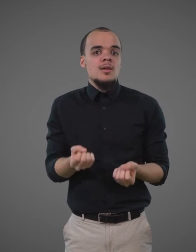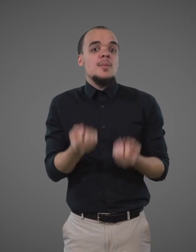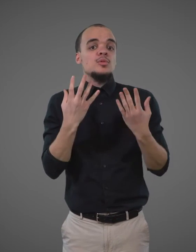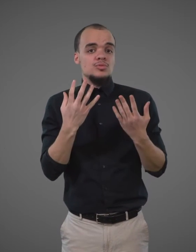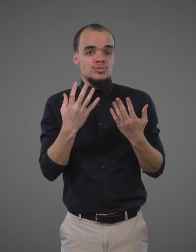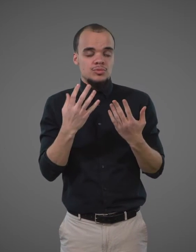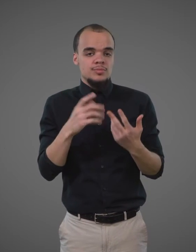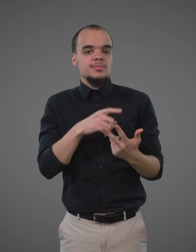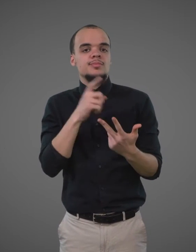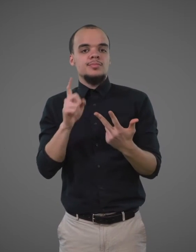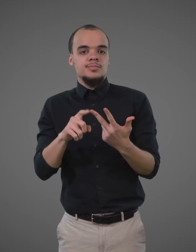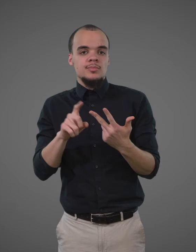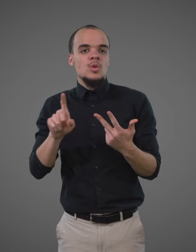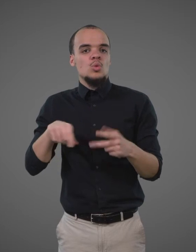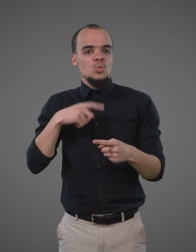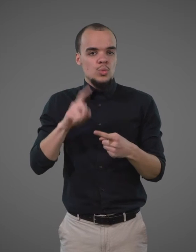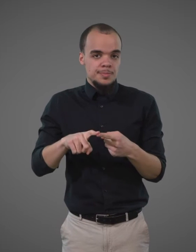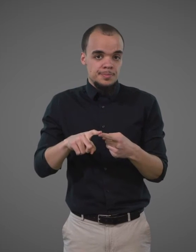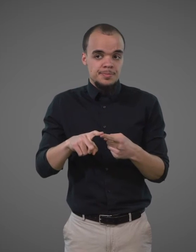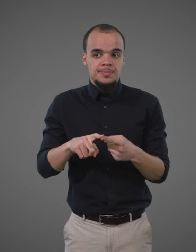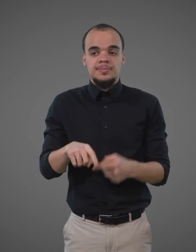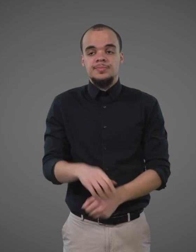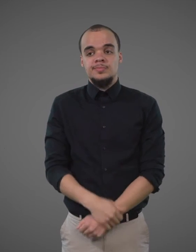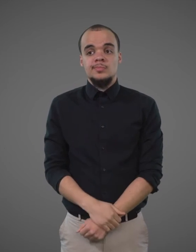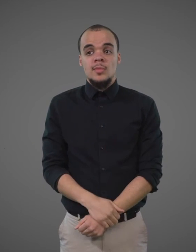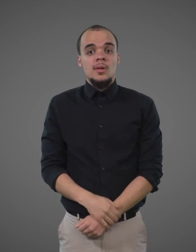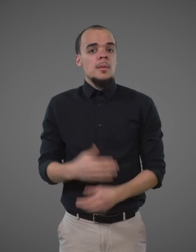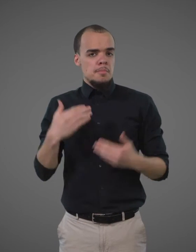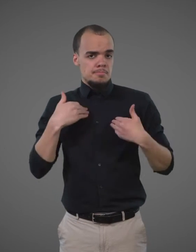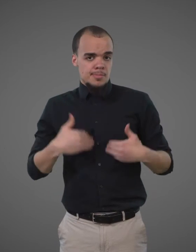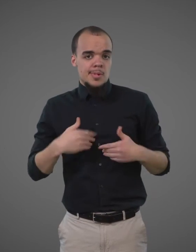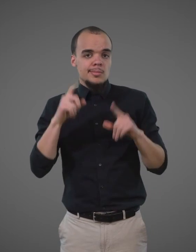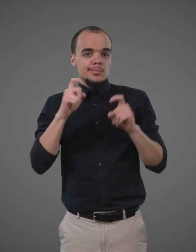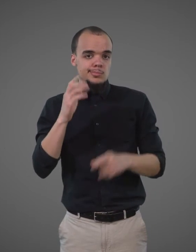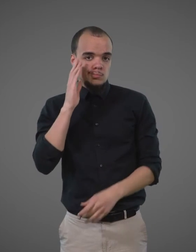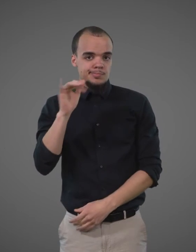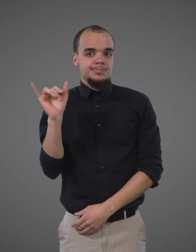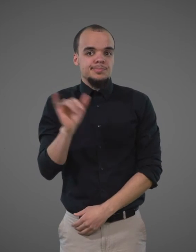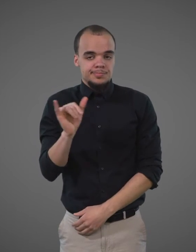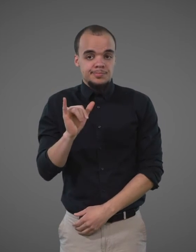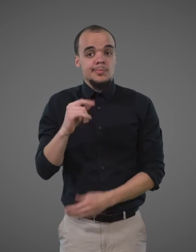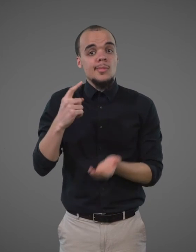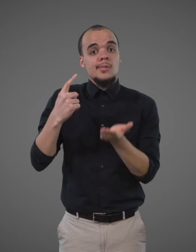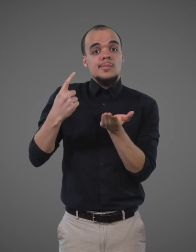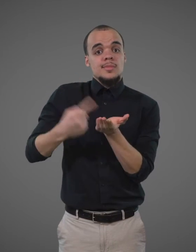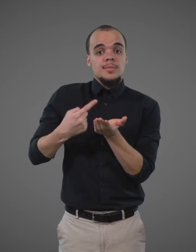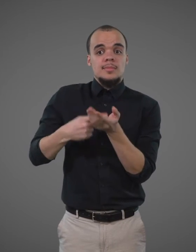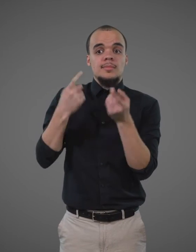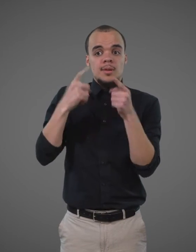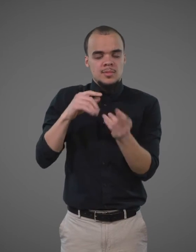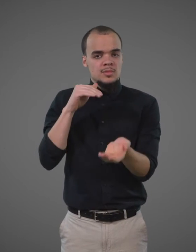How much did you drink? When did you drink? The doctor will examine you,